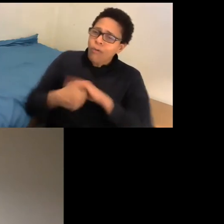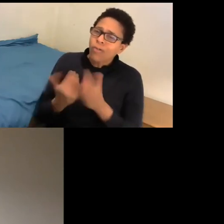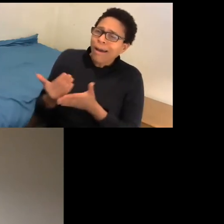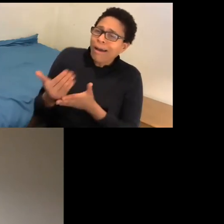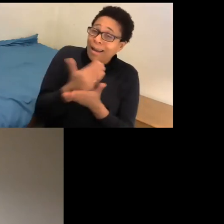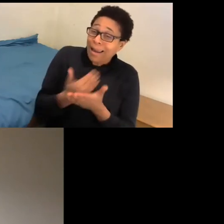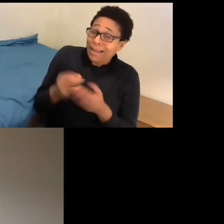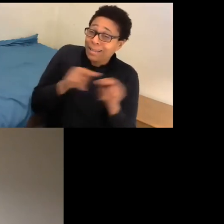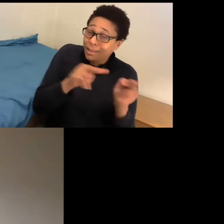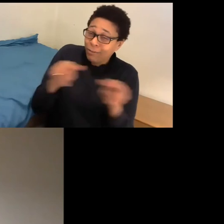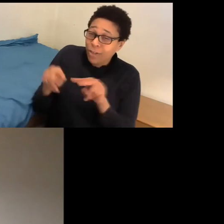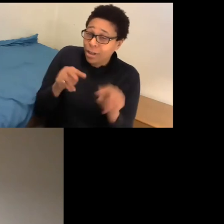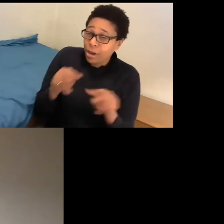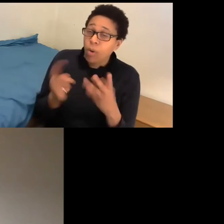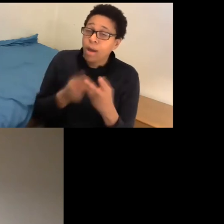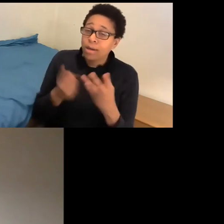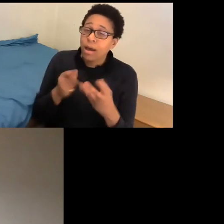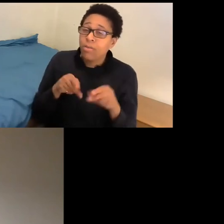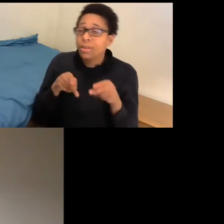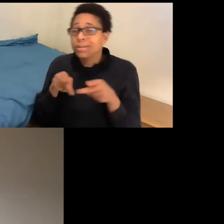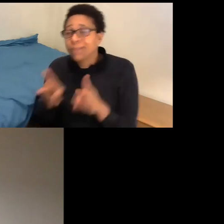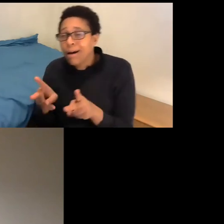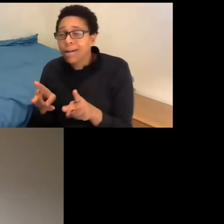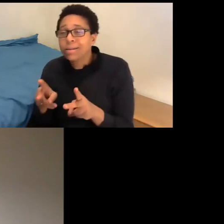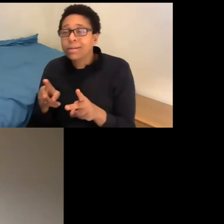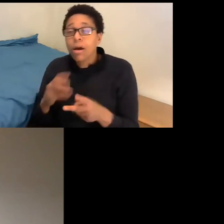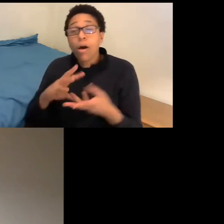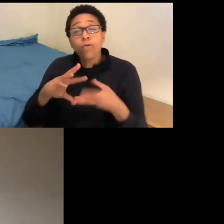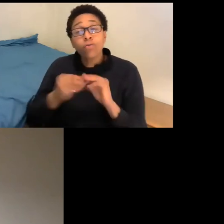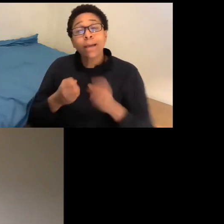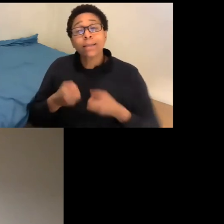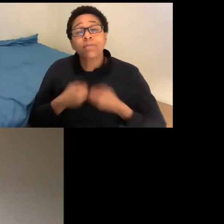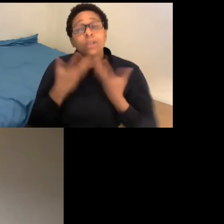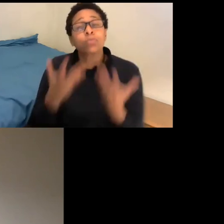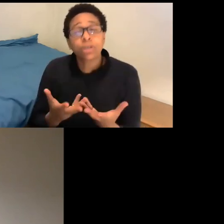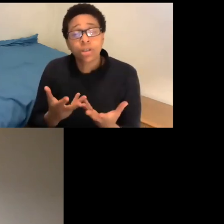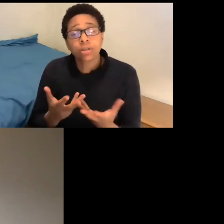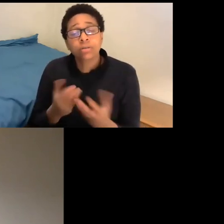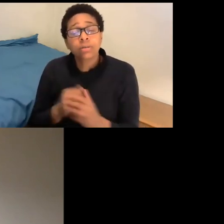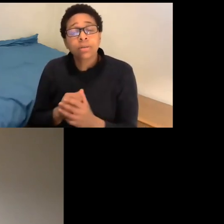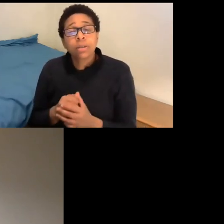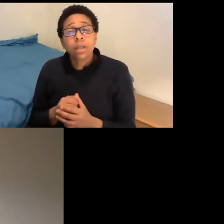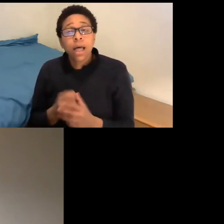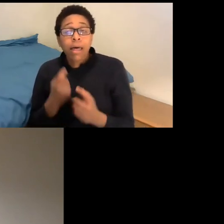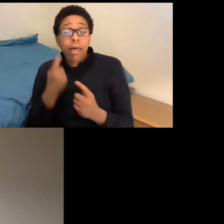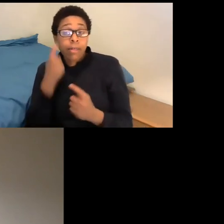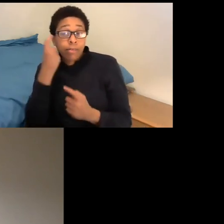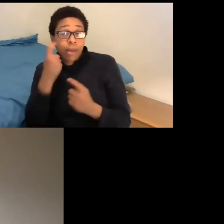creative expression to some of the other issues of queer Islamness that have also been discussed this evening.'